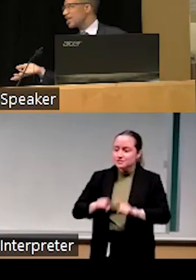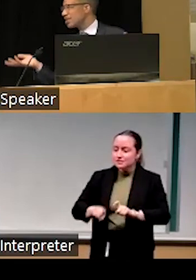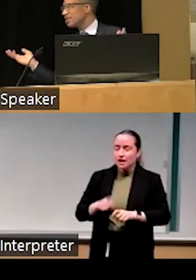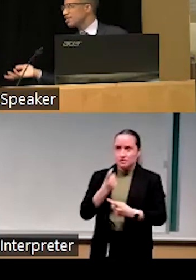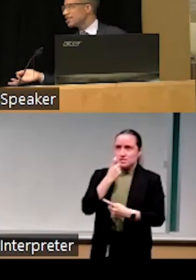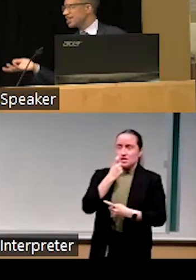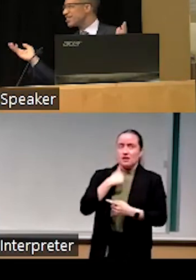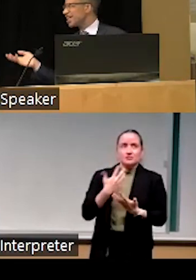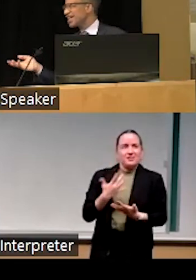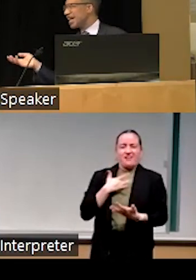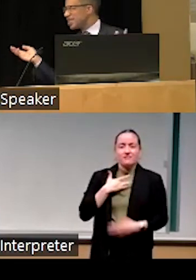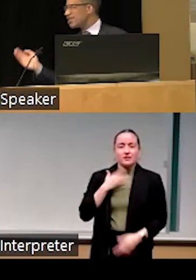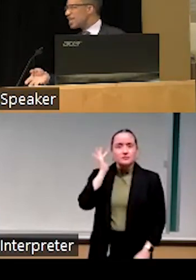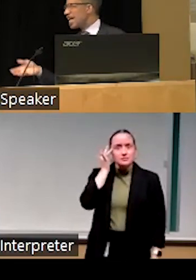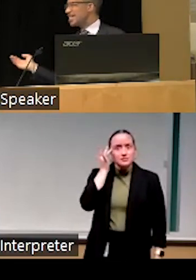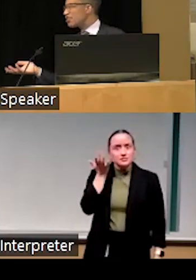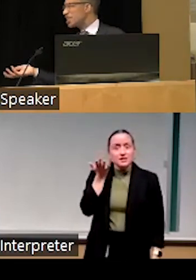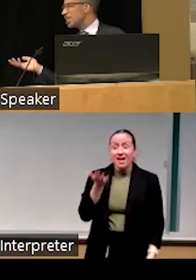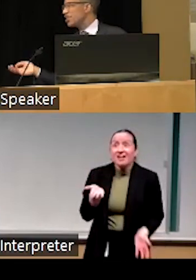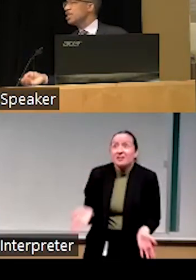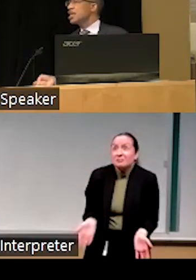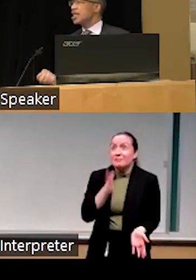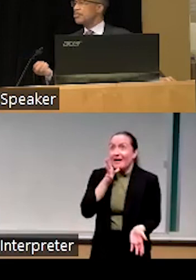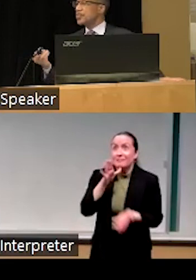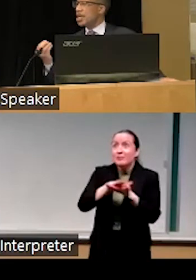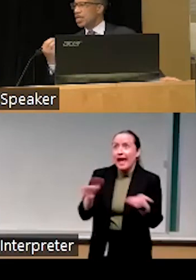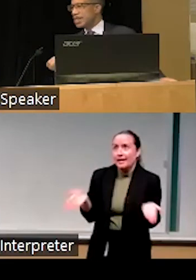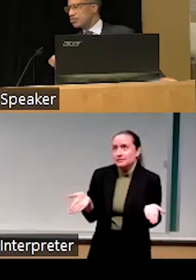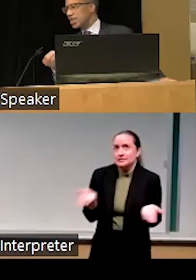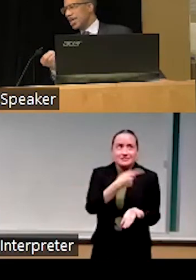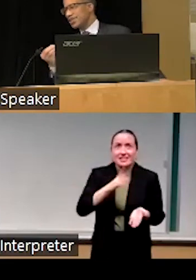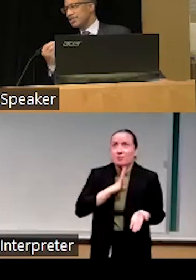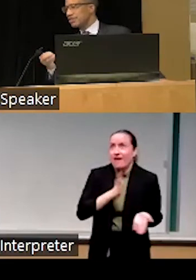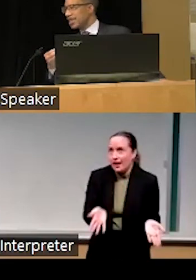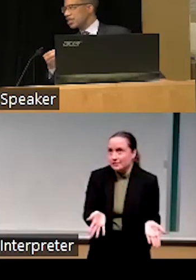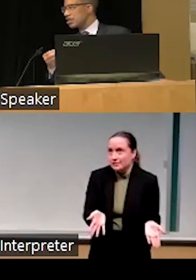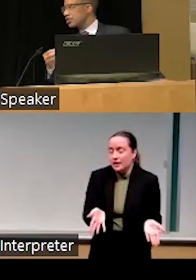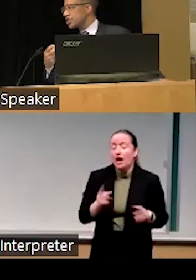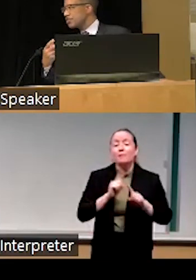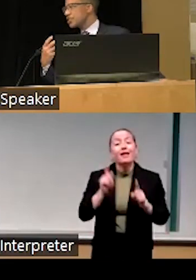get kind of irritated they were nice they were good um and what I didn't realize until later she